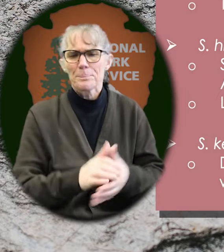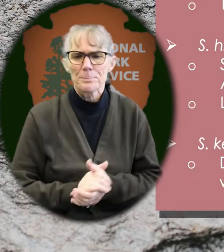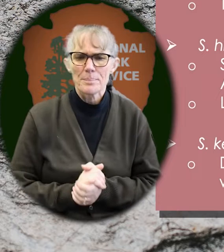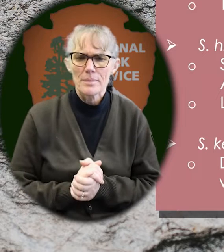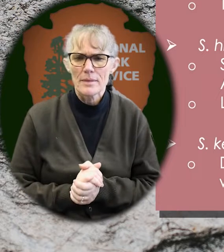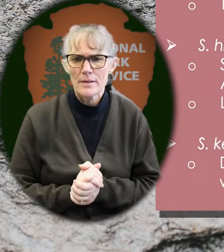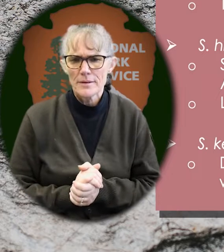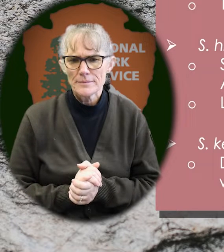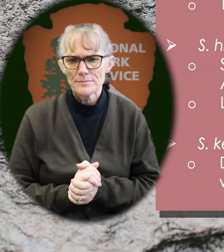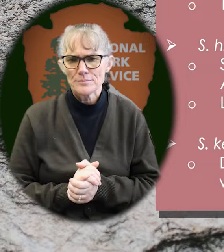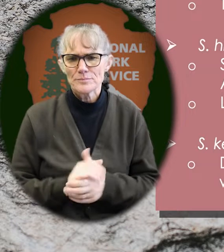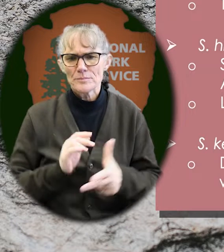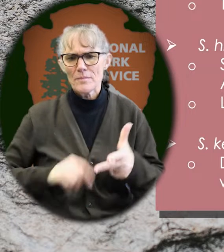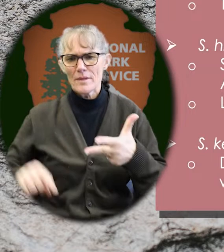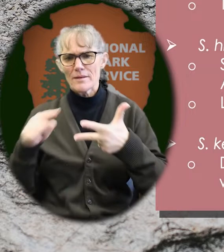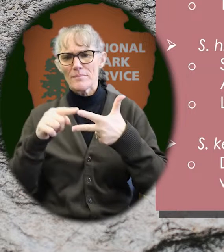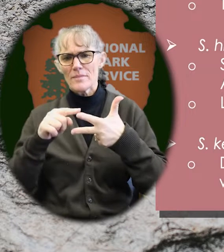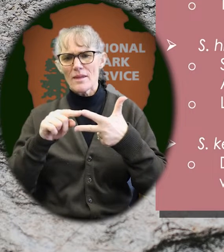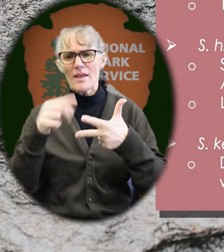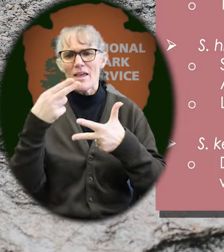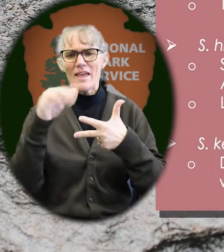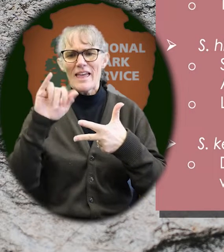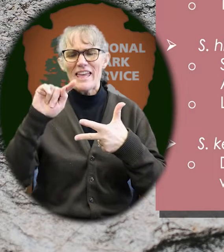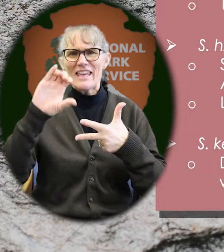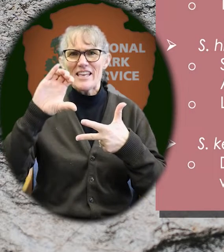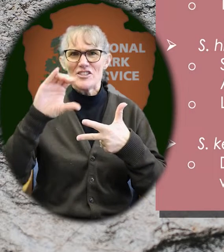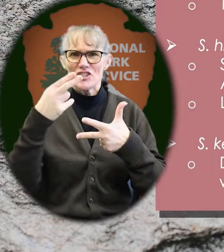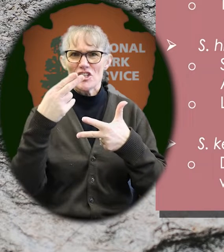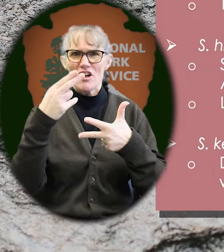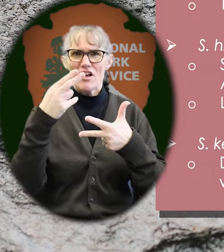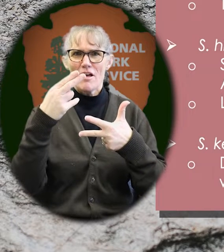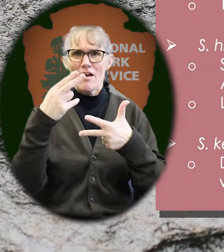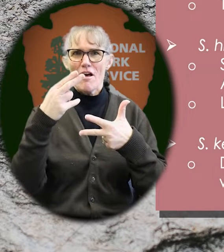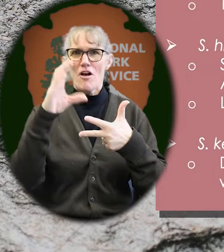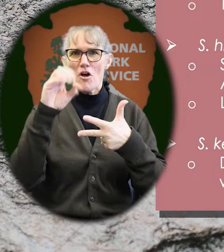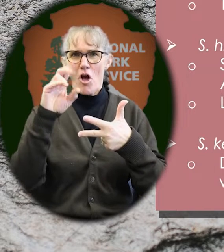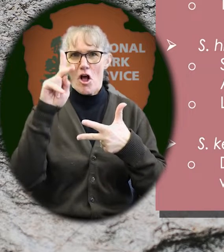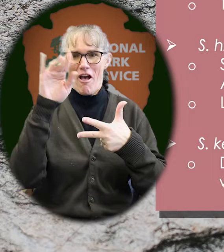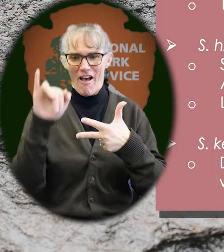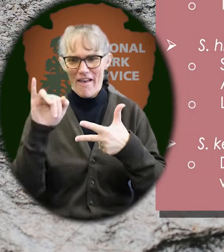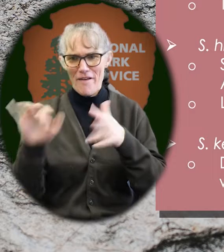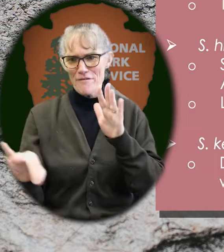Um. Then there's S. hitchcocki which is found uh in the Stenomylus quarry near Agate.